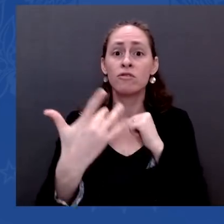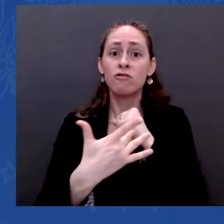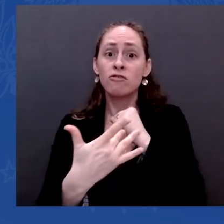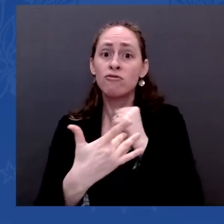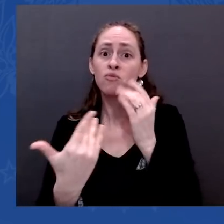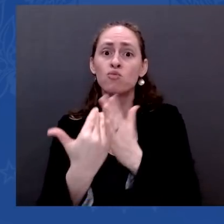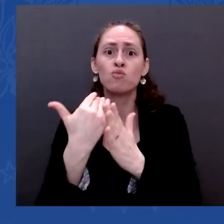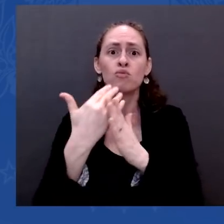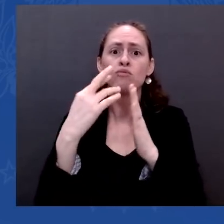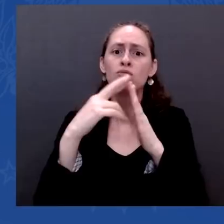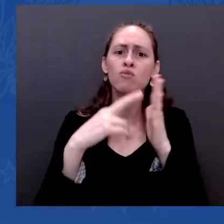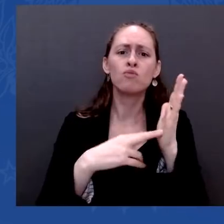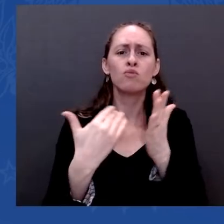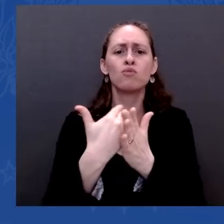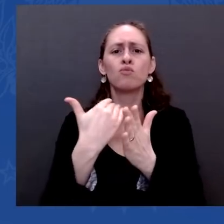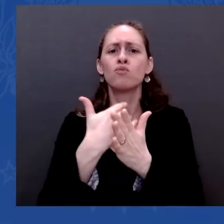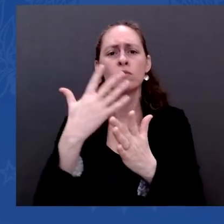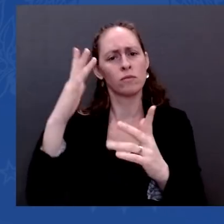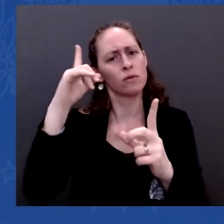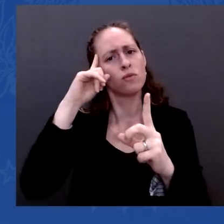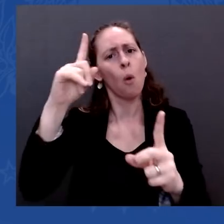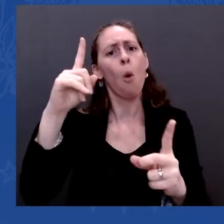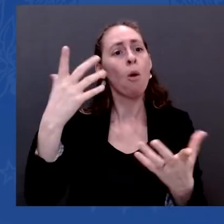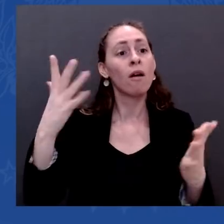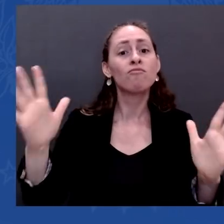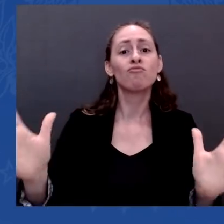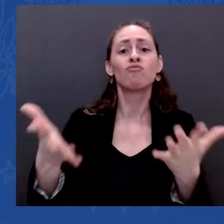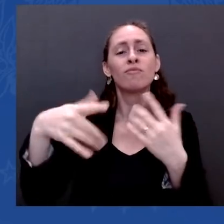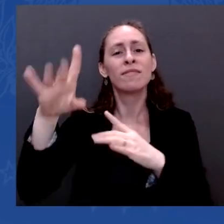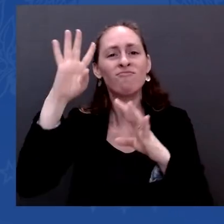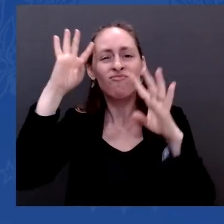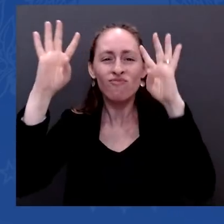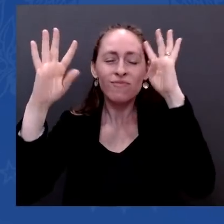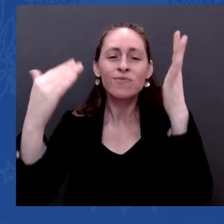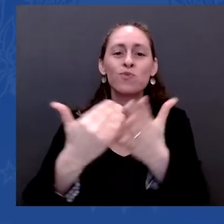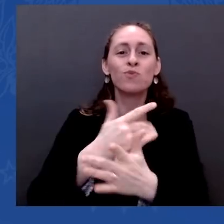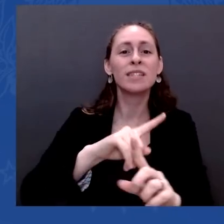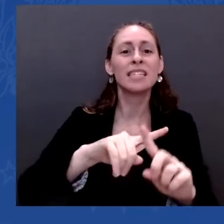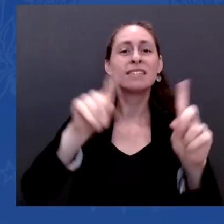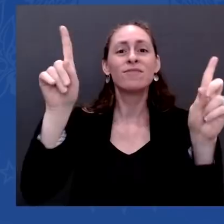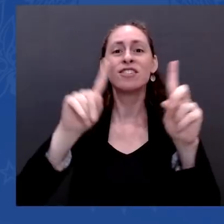We also reaffirmed our commitment to completing the work of integrating the Western Balkans